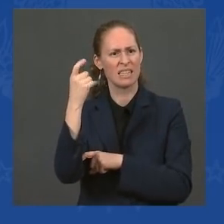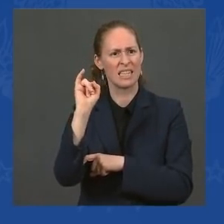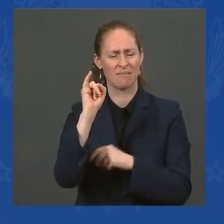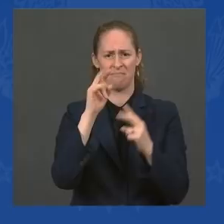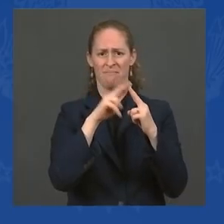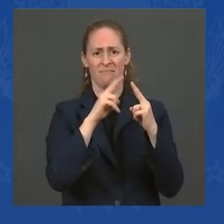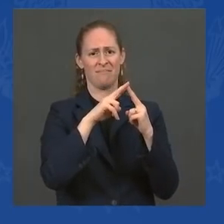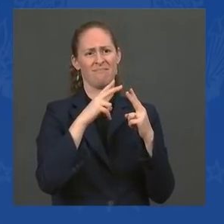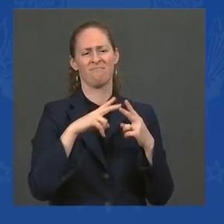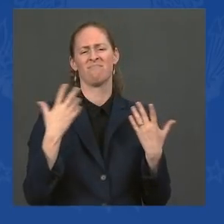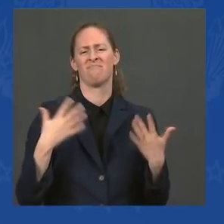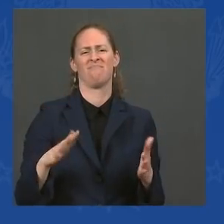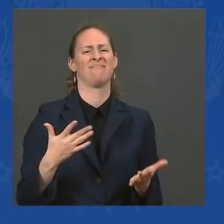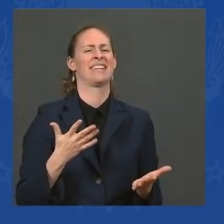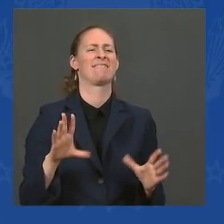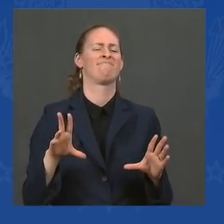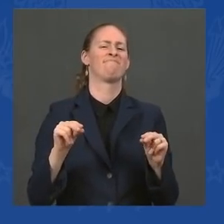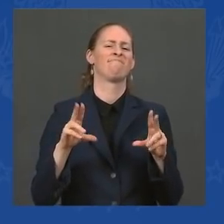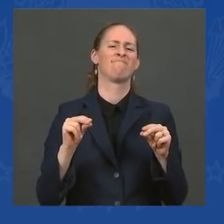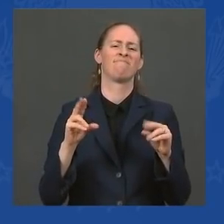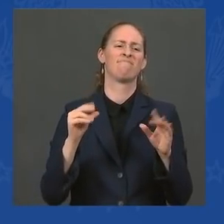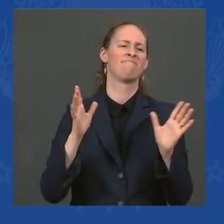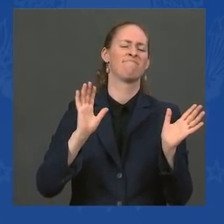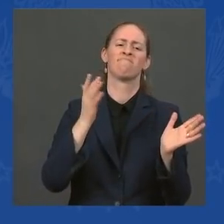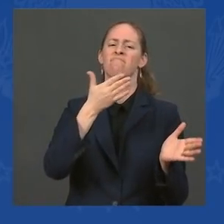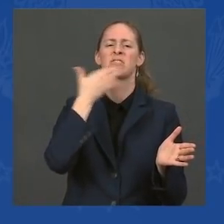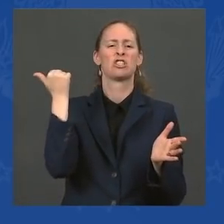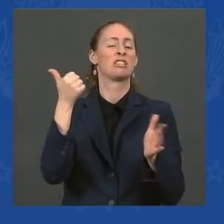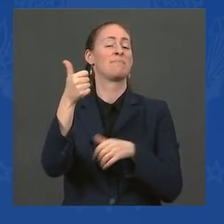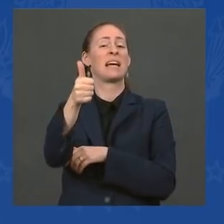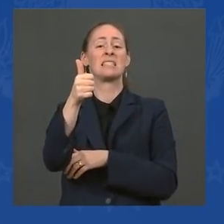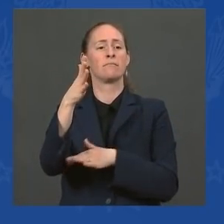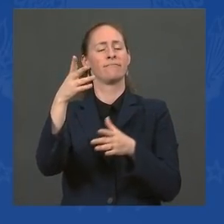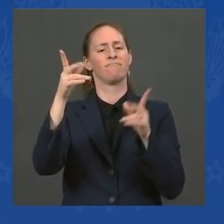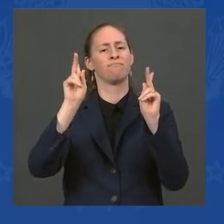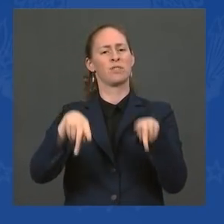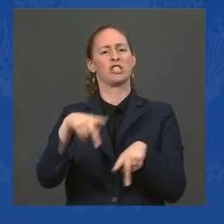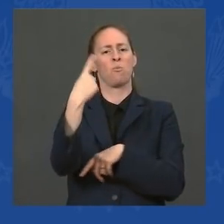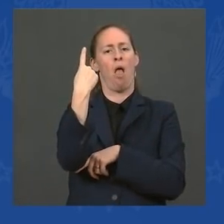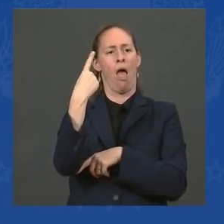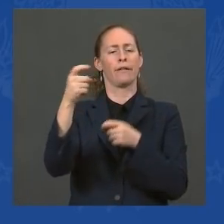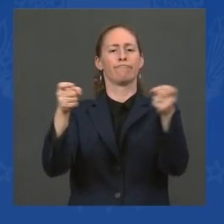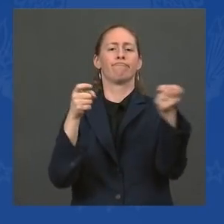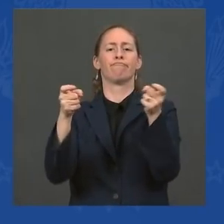because they can act quickly and decisively. It's not a joke. And we're seeing the effects of this around the world.